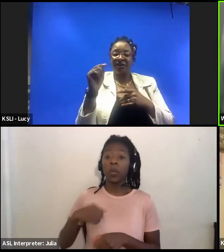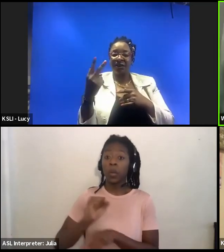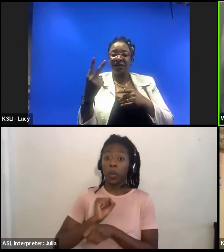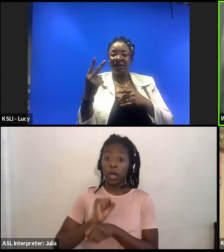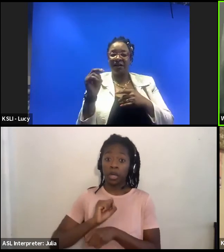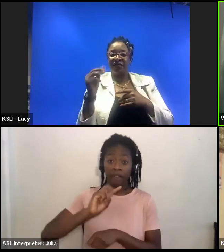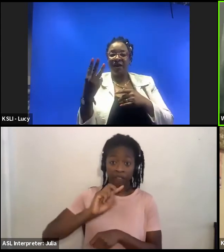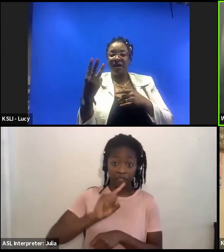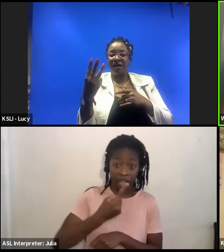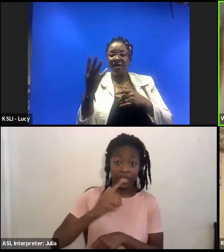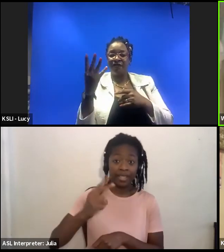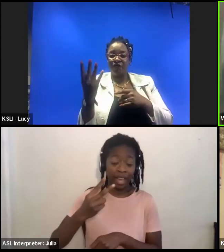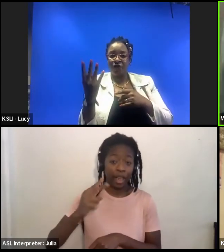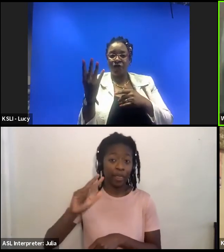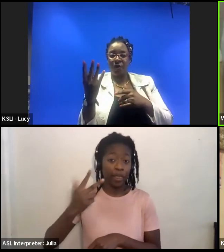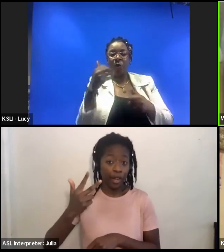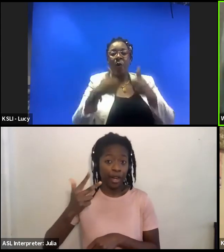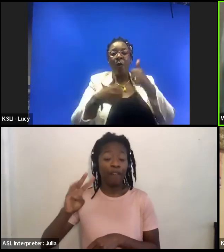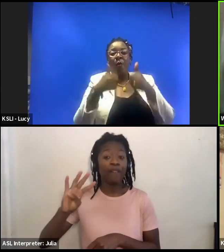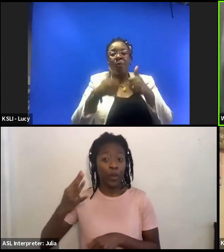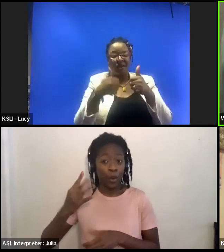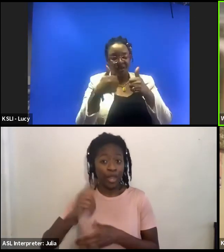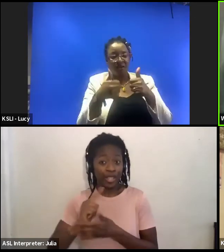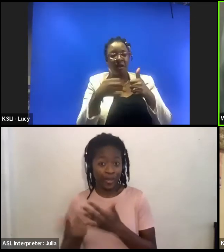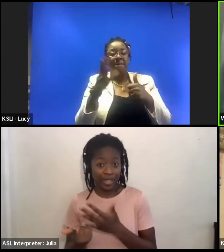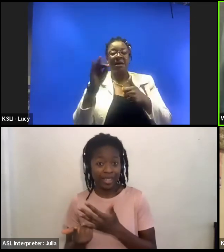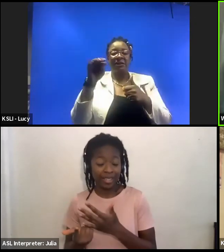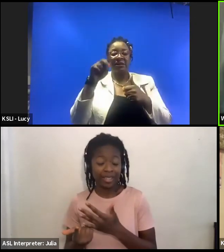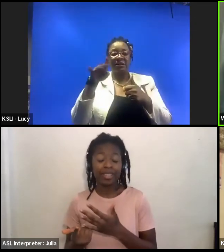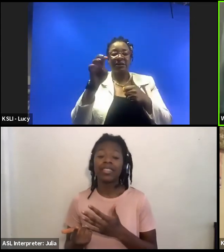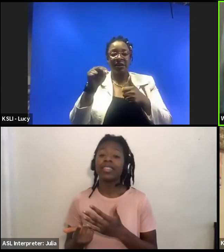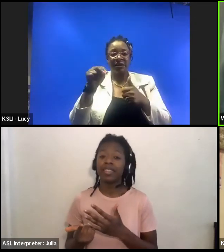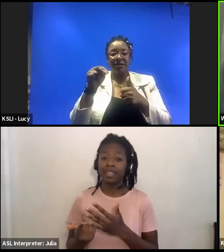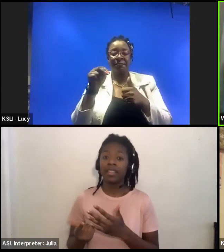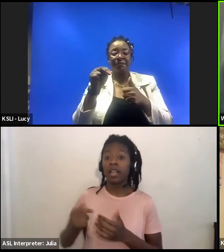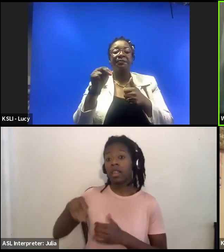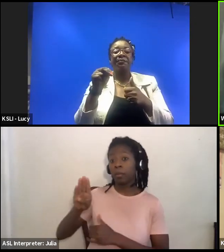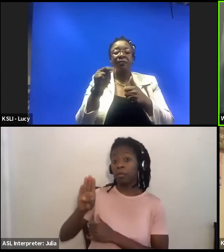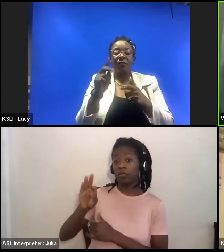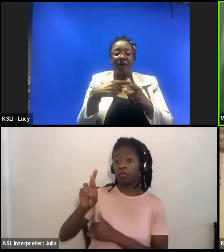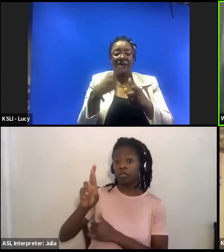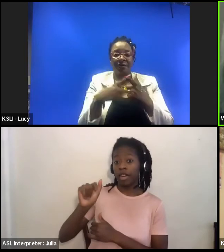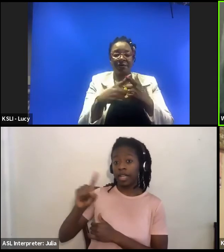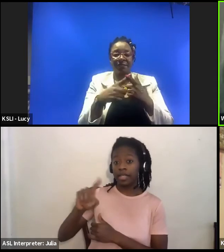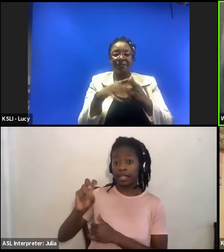which was the Brazen Edition. On the Brazen Edition we had different writers.